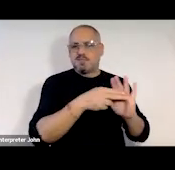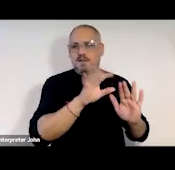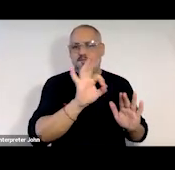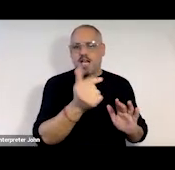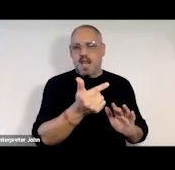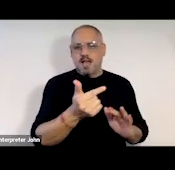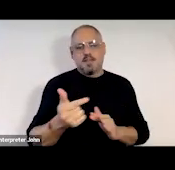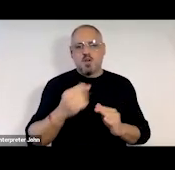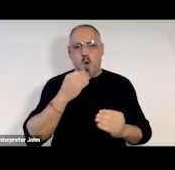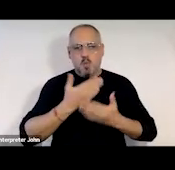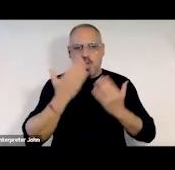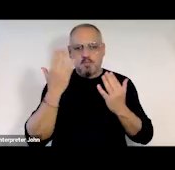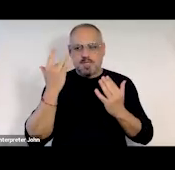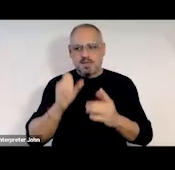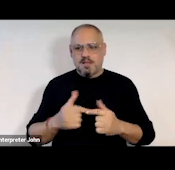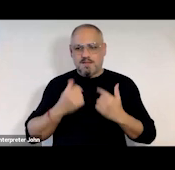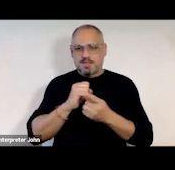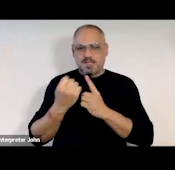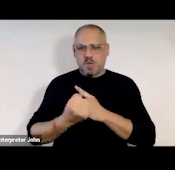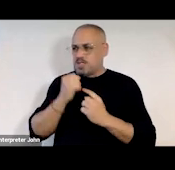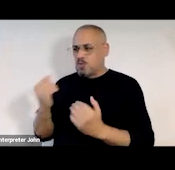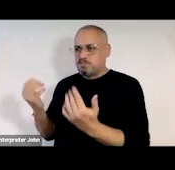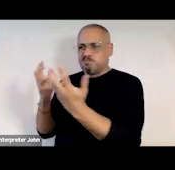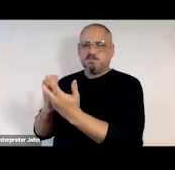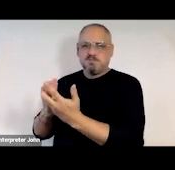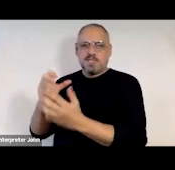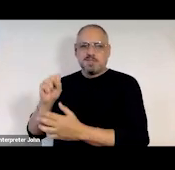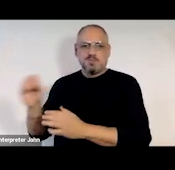because their living situation do not fit in Social Security's definition.